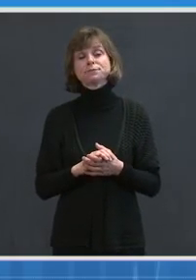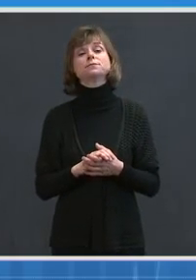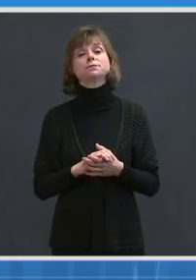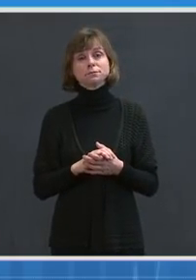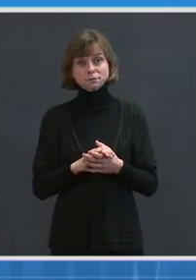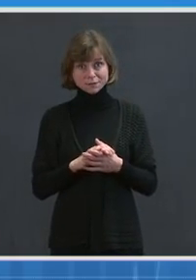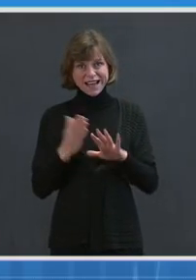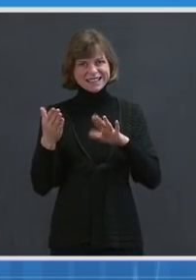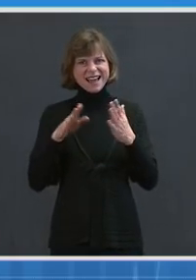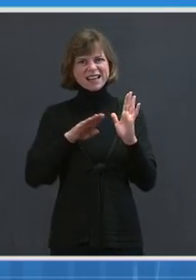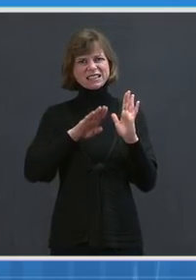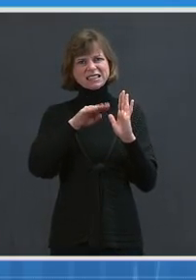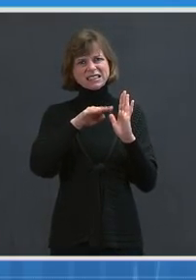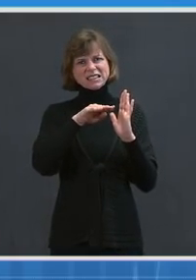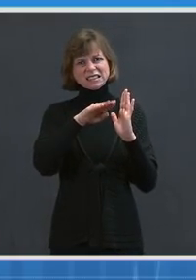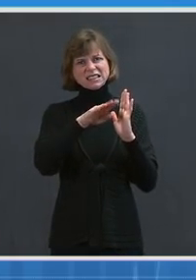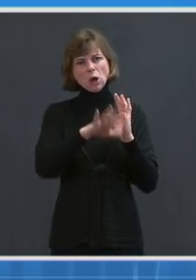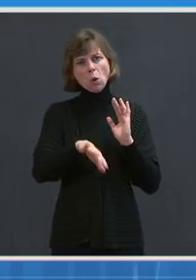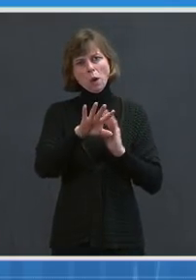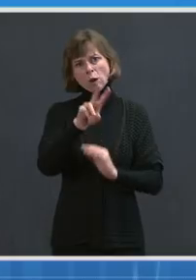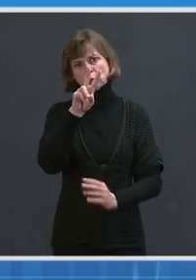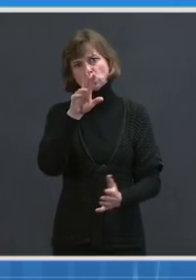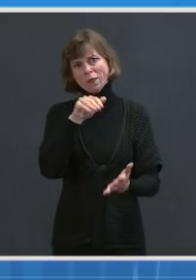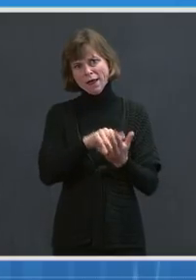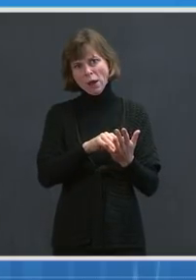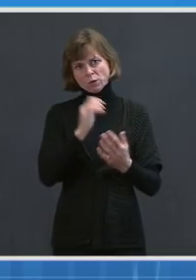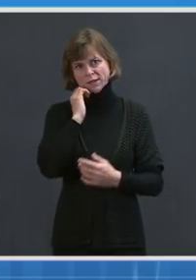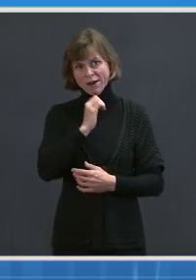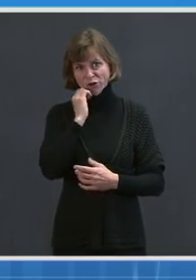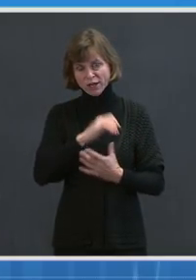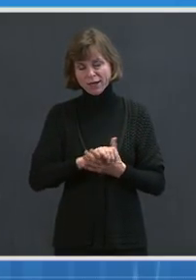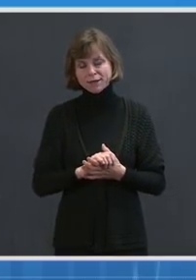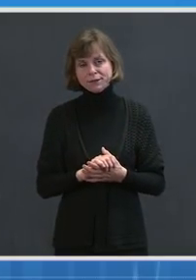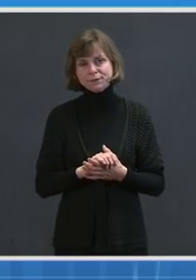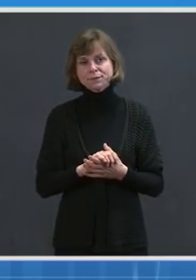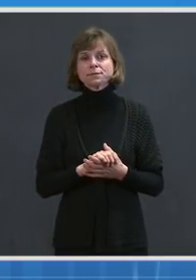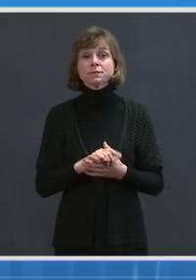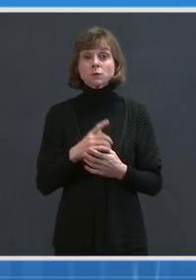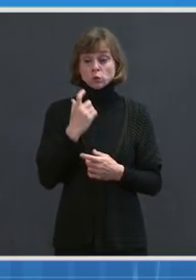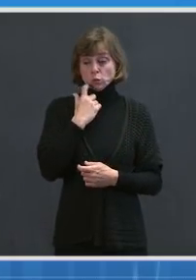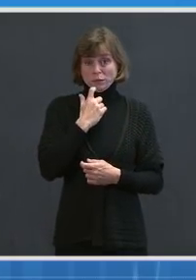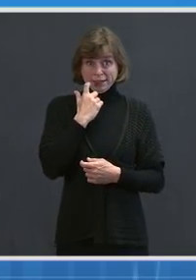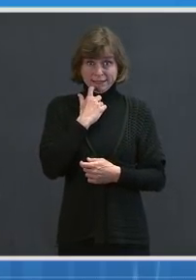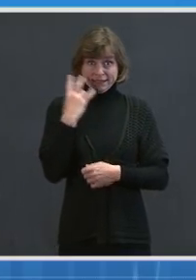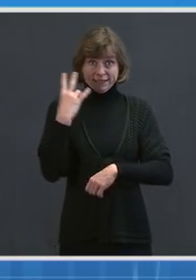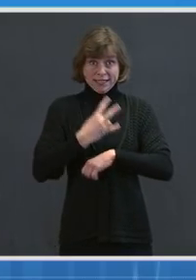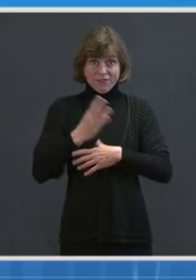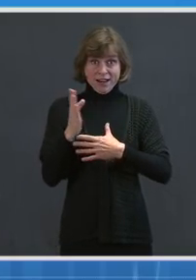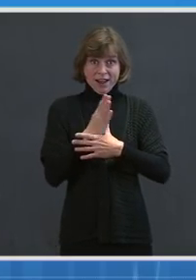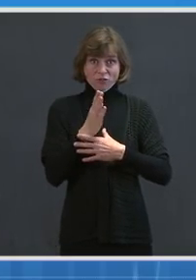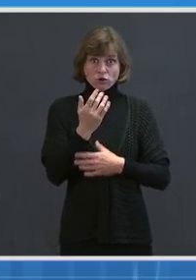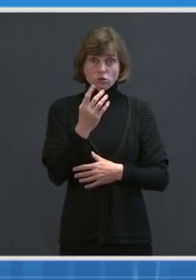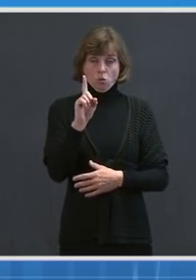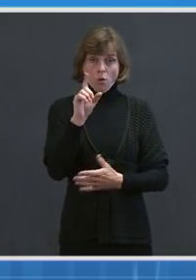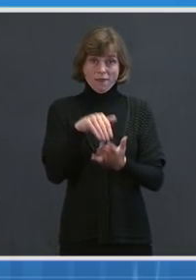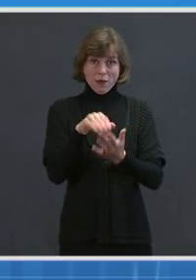hovering around 2,000 deaths per day with the latest seven-day average of 1,900 deaths per day.